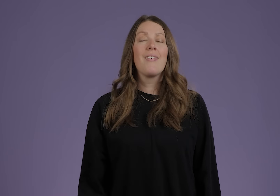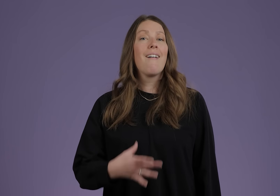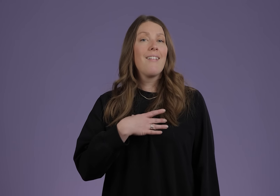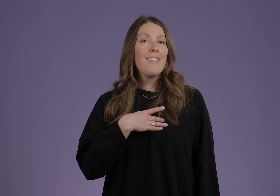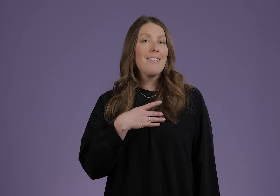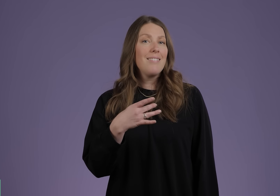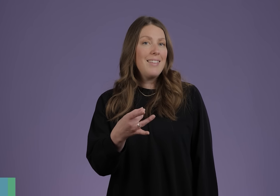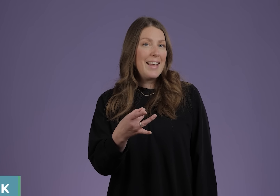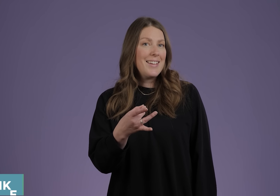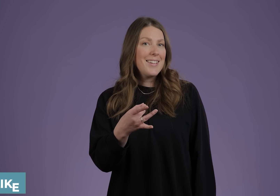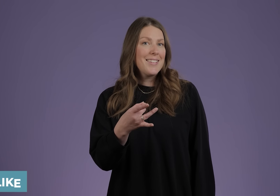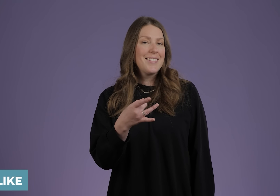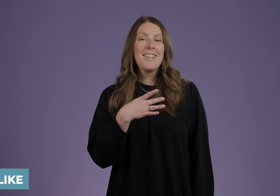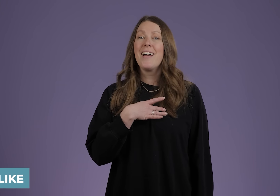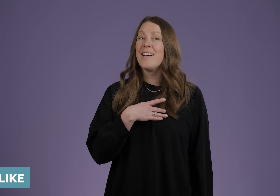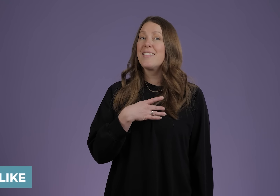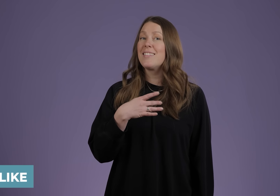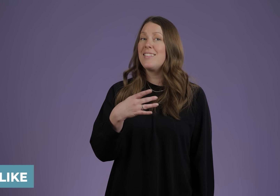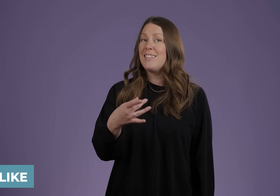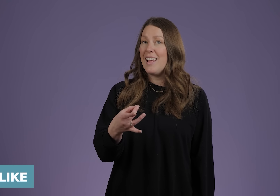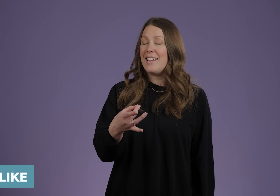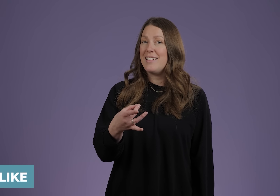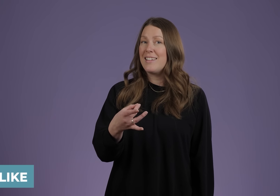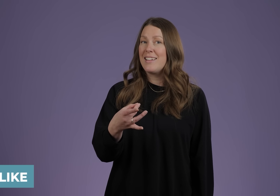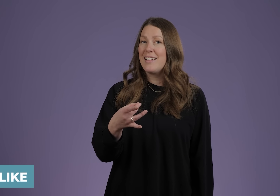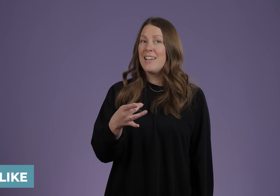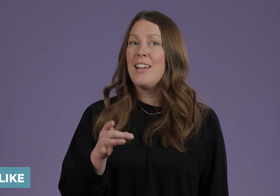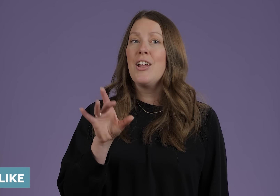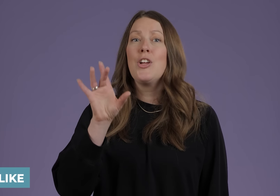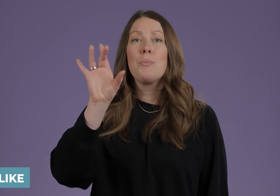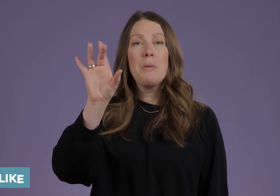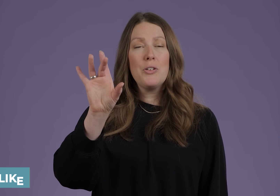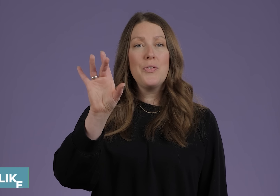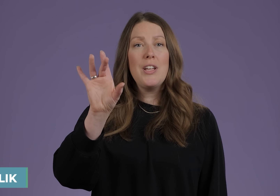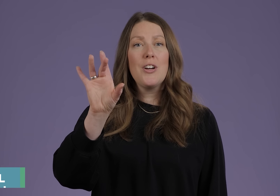Like your middle finger